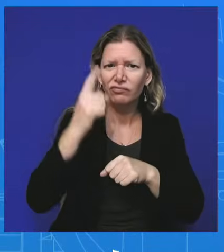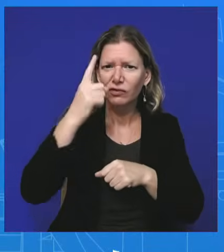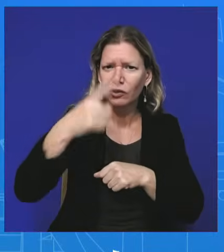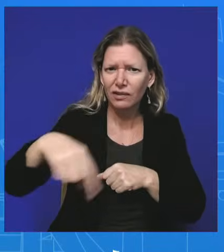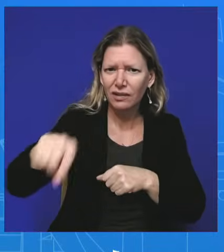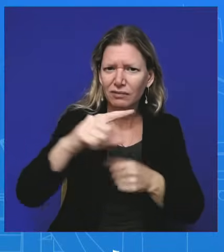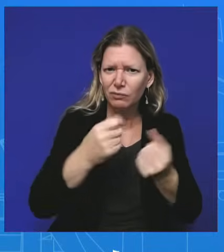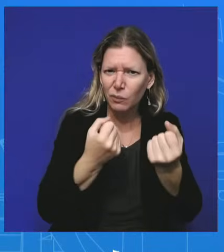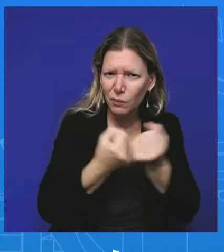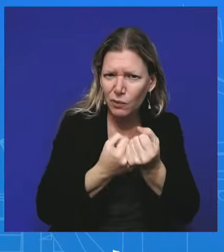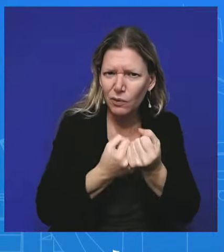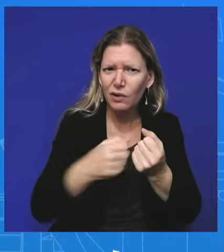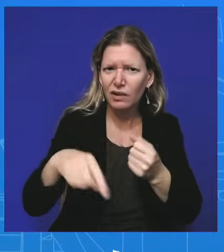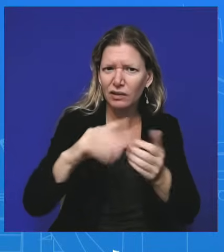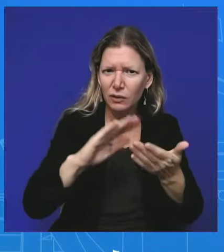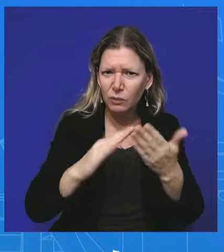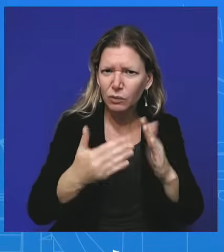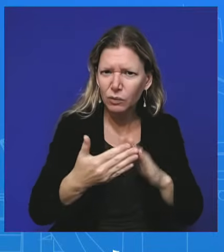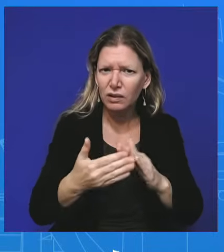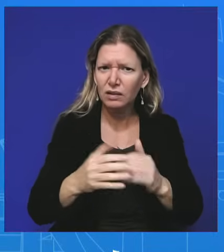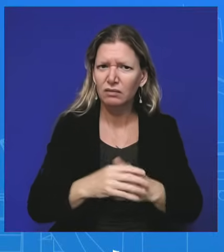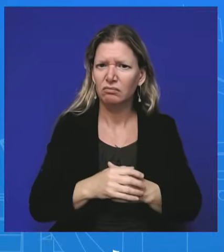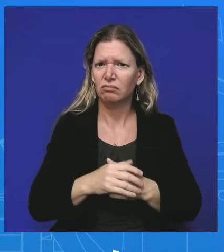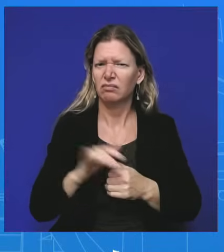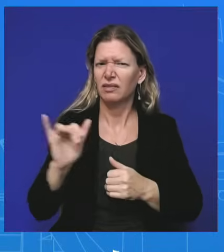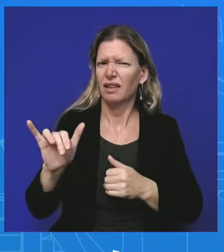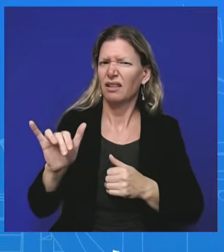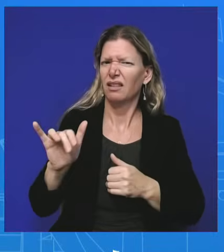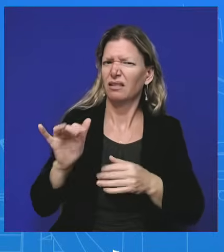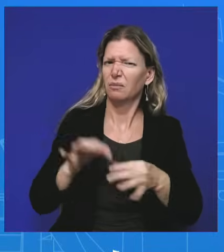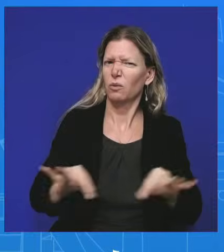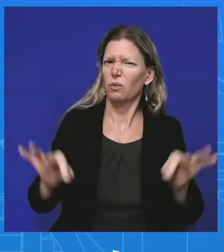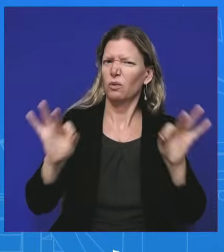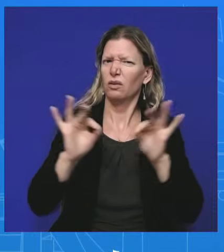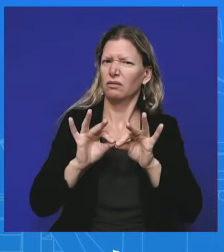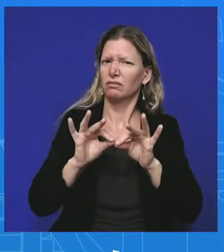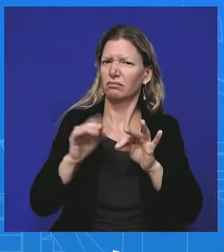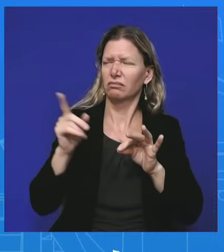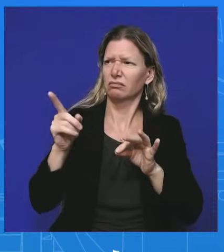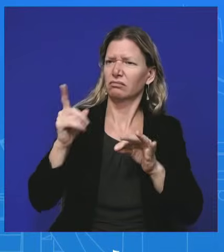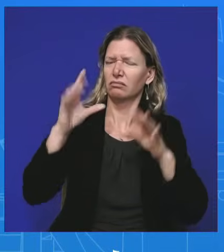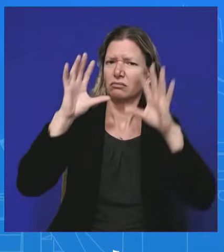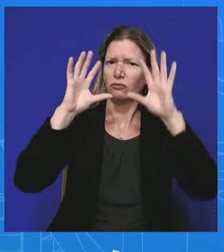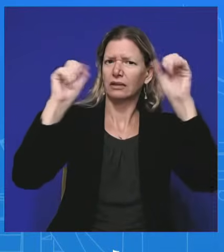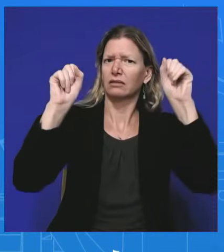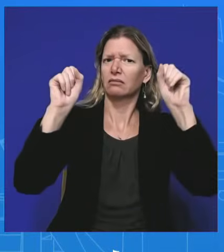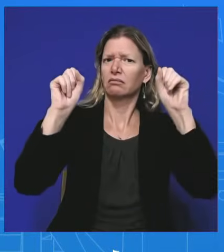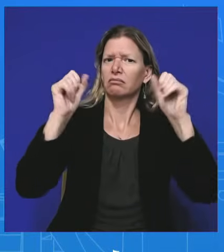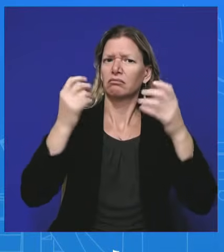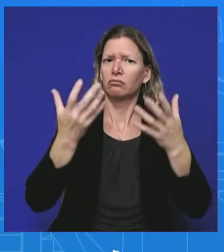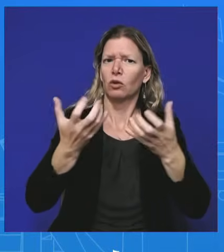I think people want to hear from the President. They want to hear what is it that he has to say, whether it's about the economy, healthcare,